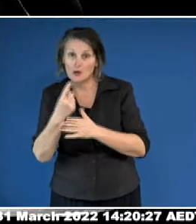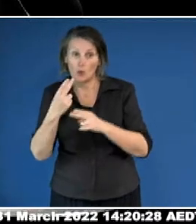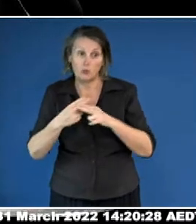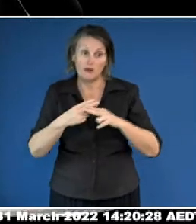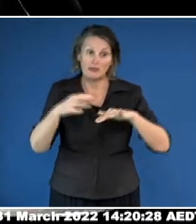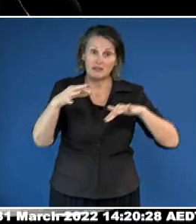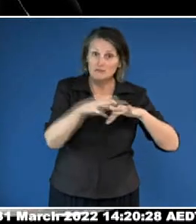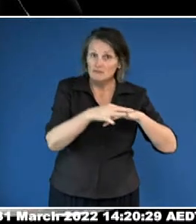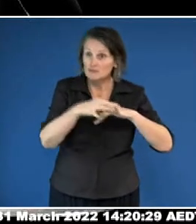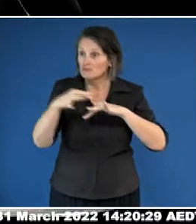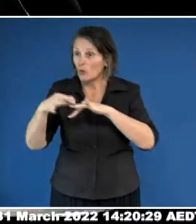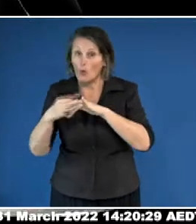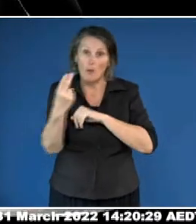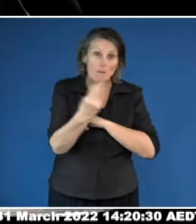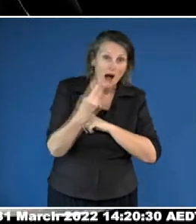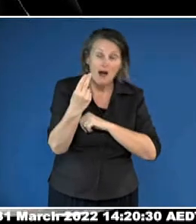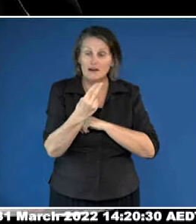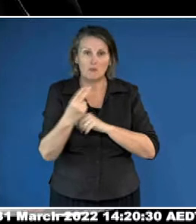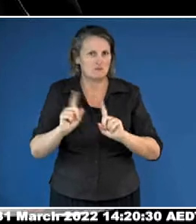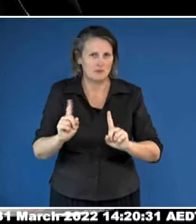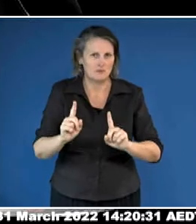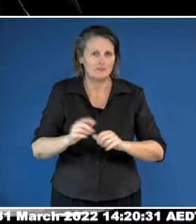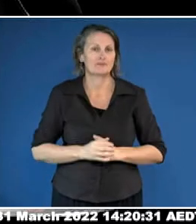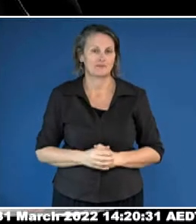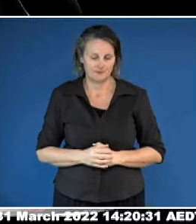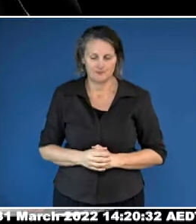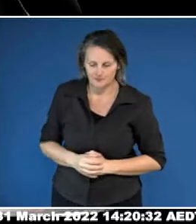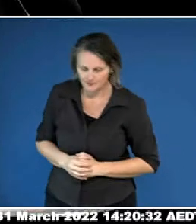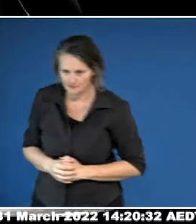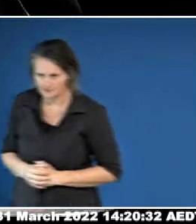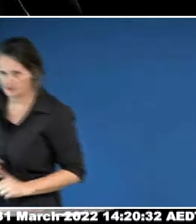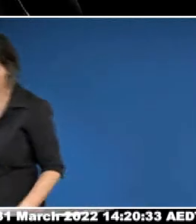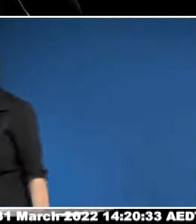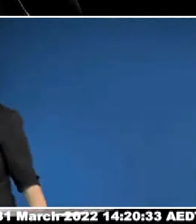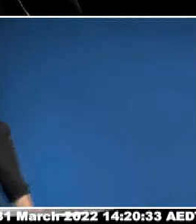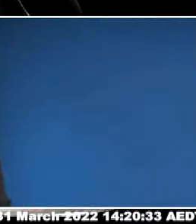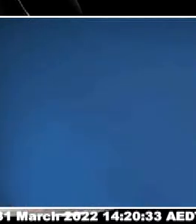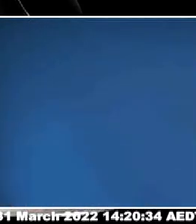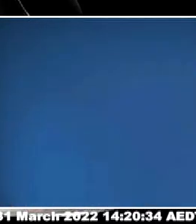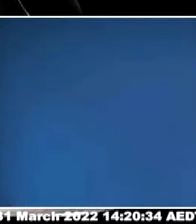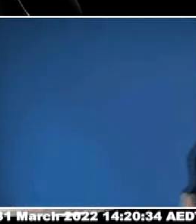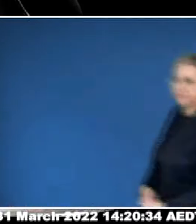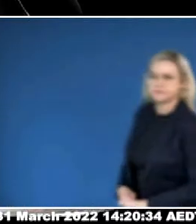Can I jump in there because that's a topic that I want to ask you about as we go on in looking at some of those definitions and - yes. Yes. Exactly.